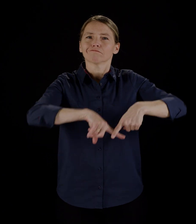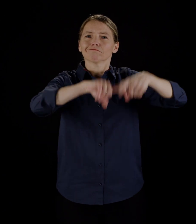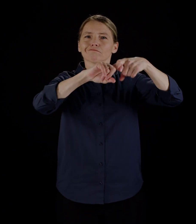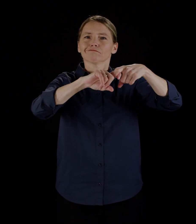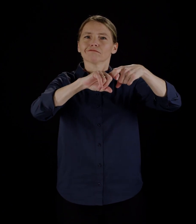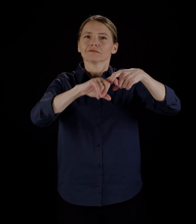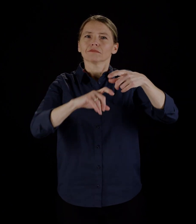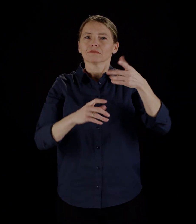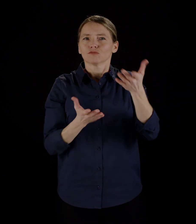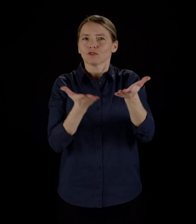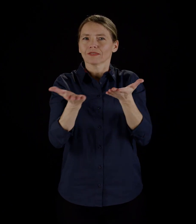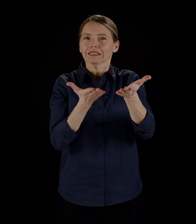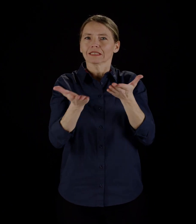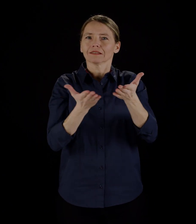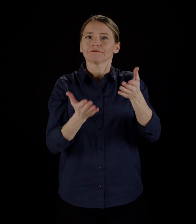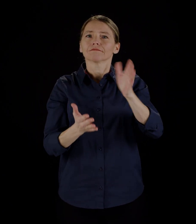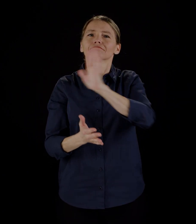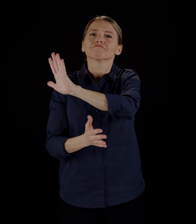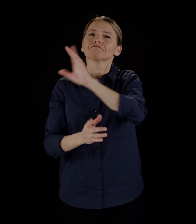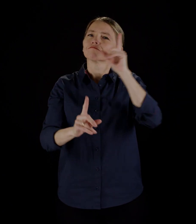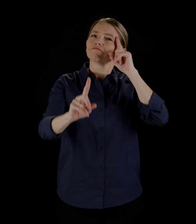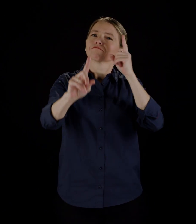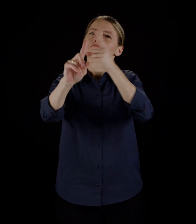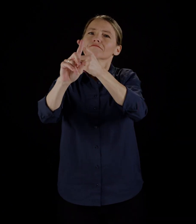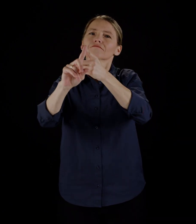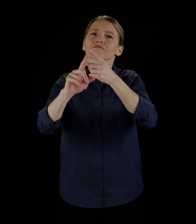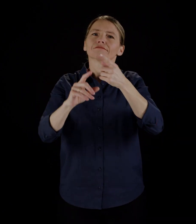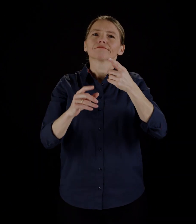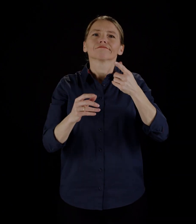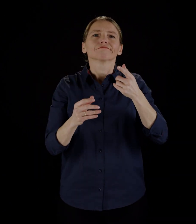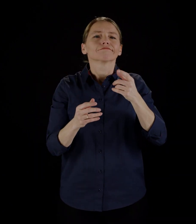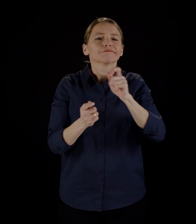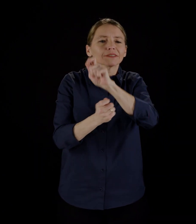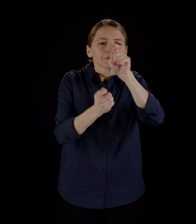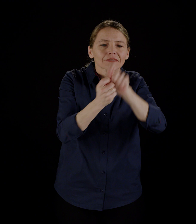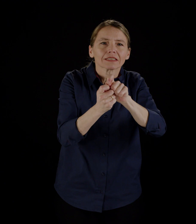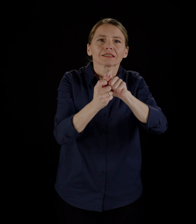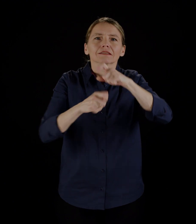effect for a specified period of time, such as when the customer travels.